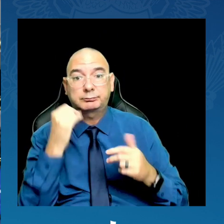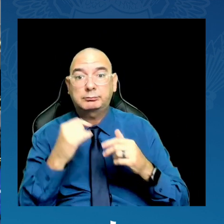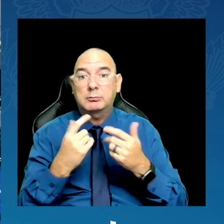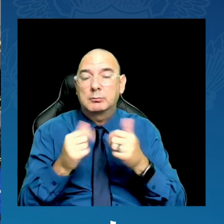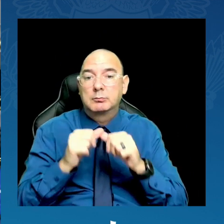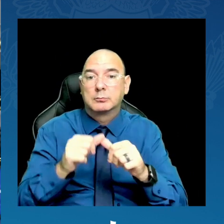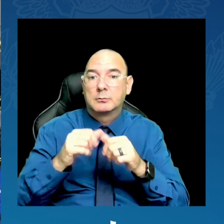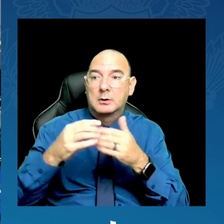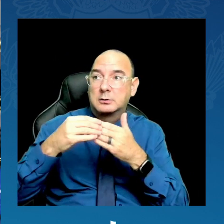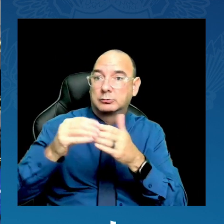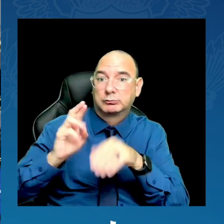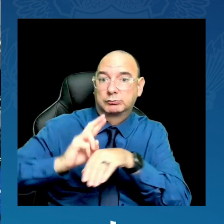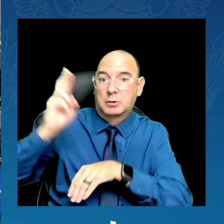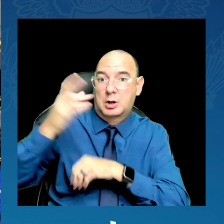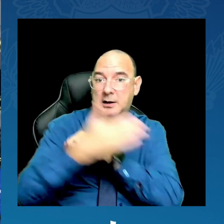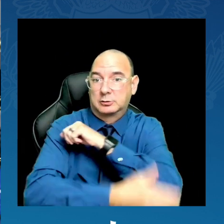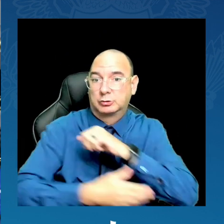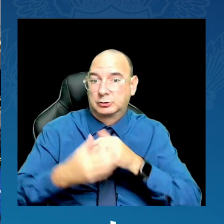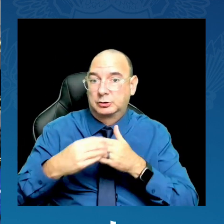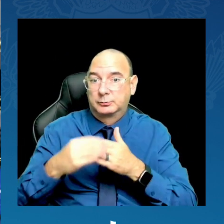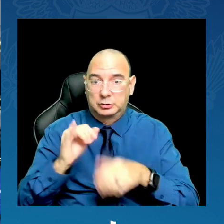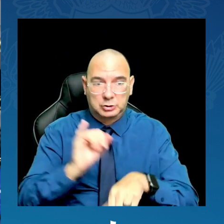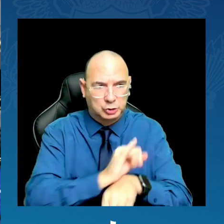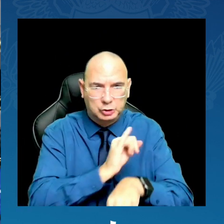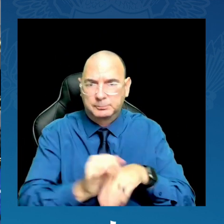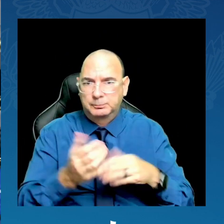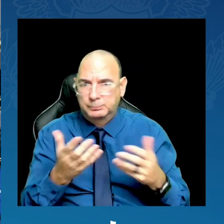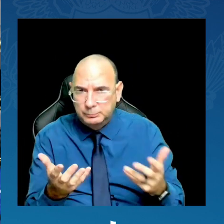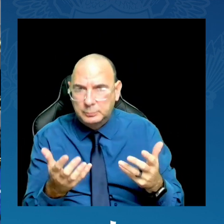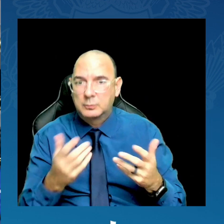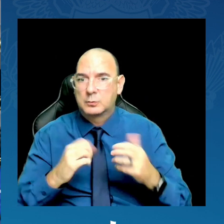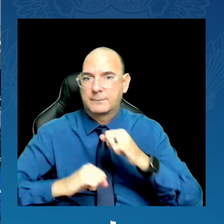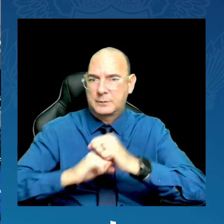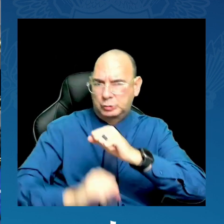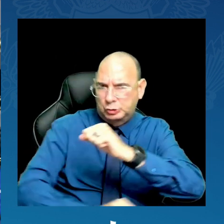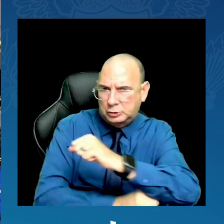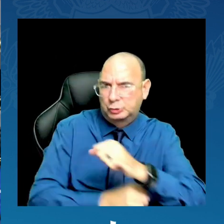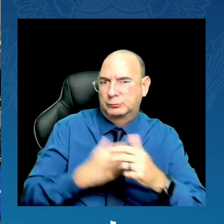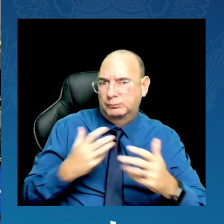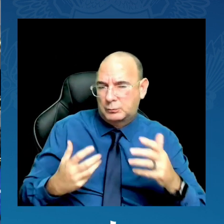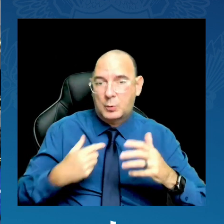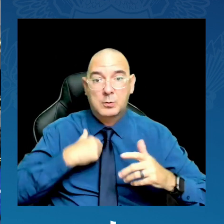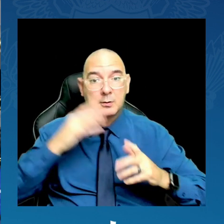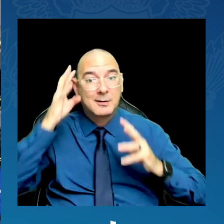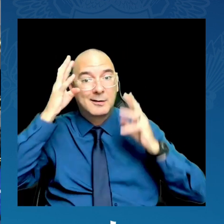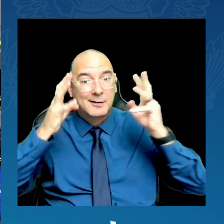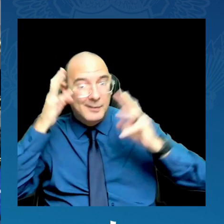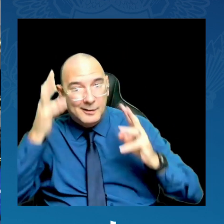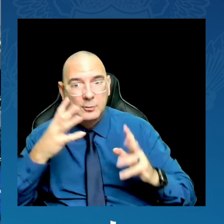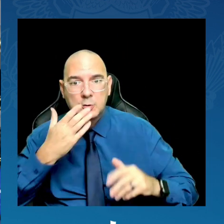and create good quality jobs, I do believe that we are well on the way to do that.